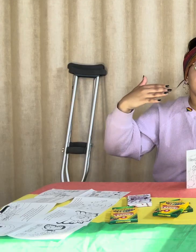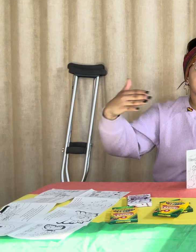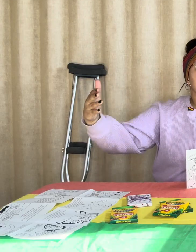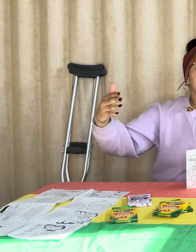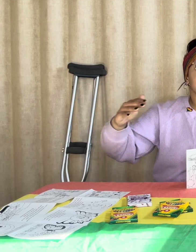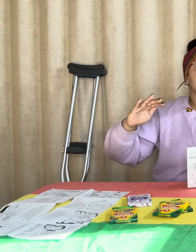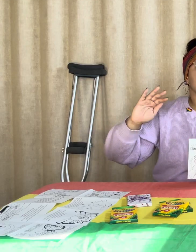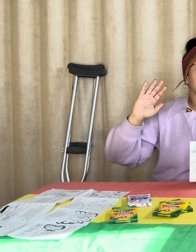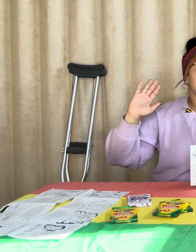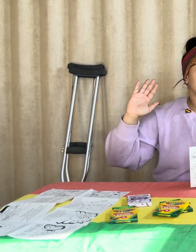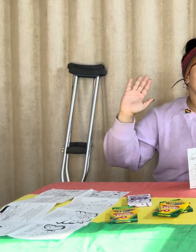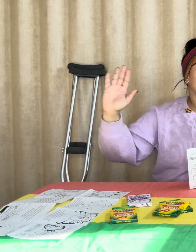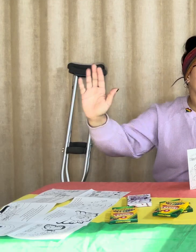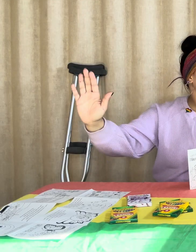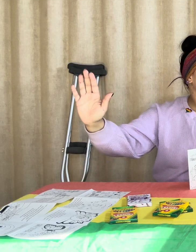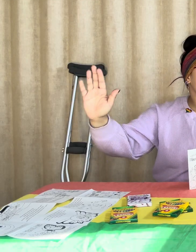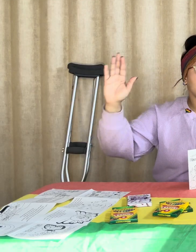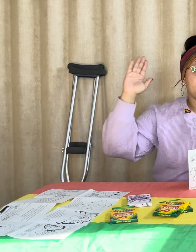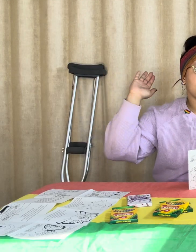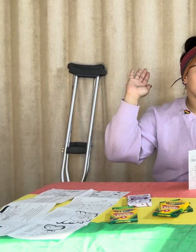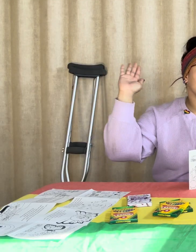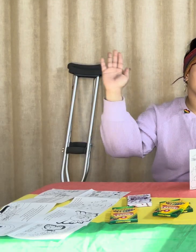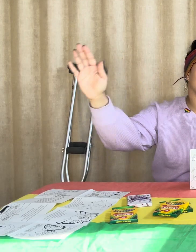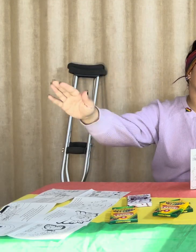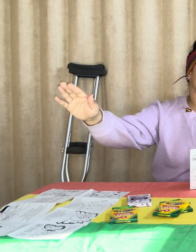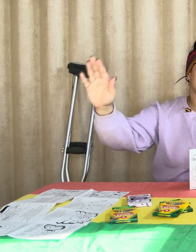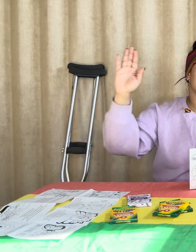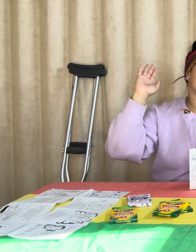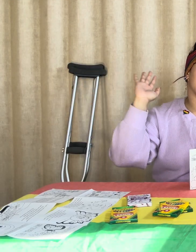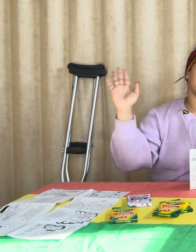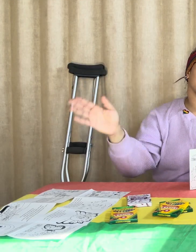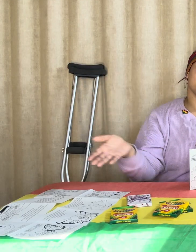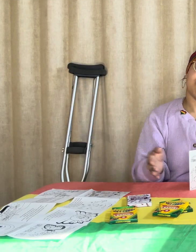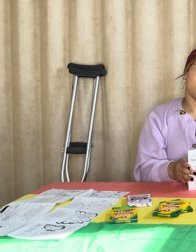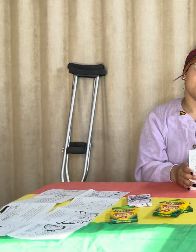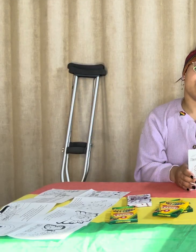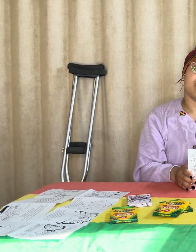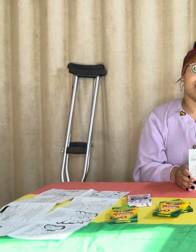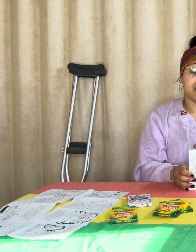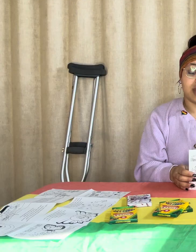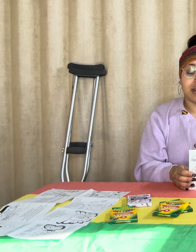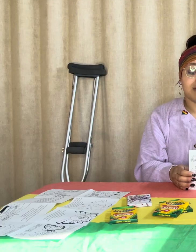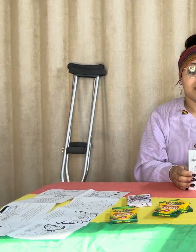and everything. It's like full. To like the whole lawn, everything from street to street. BARB: It's just